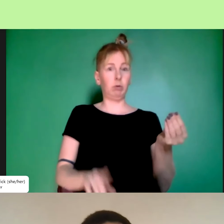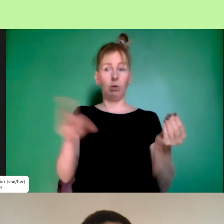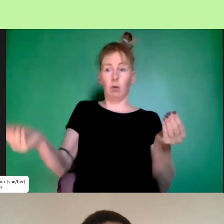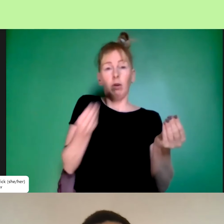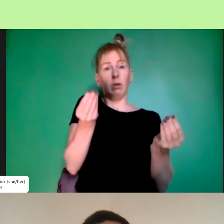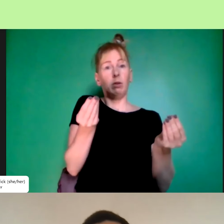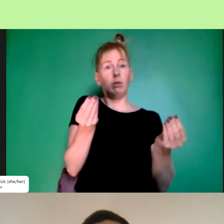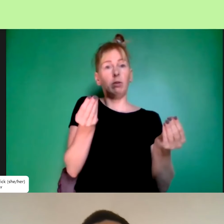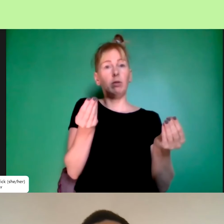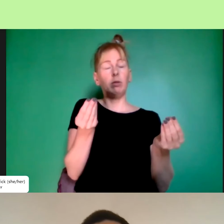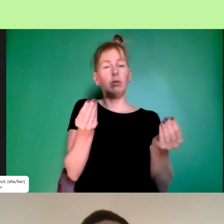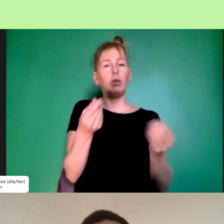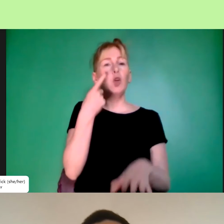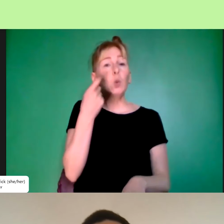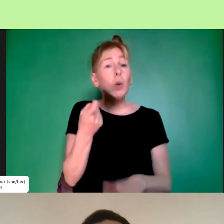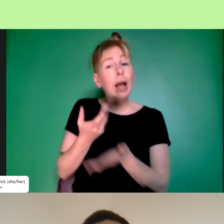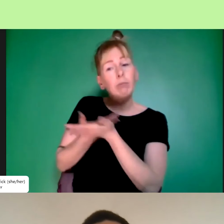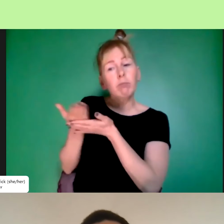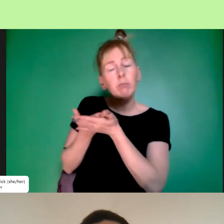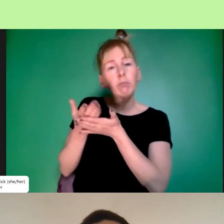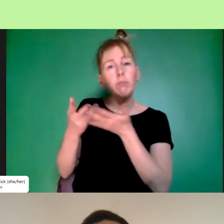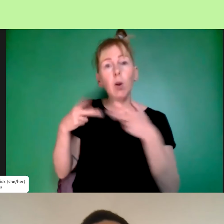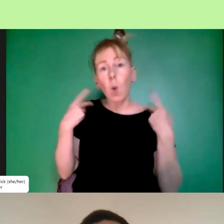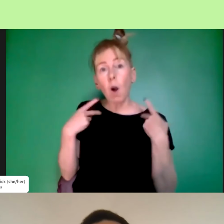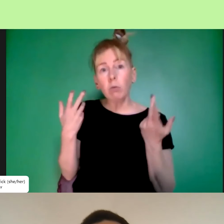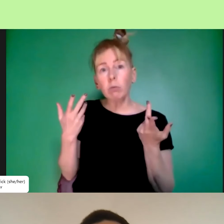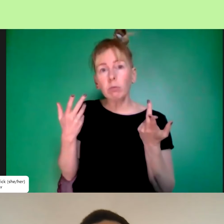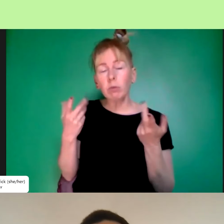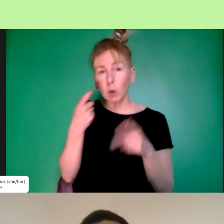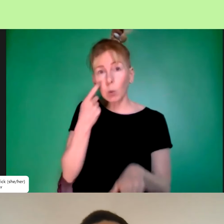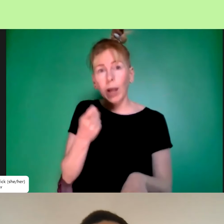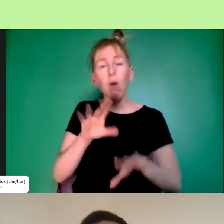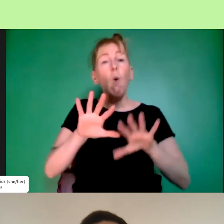the things that are non-negotiable for you, your counter contract, and one of those